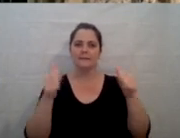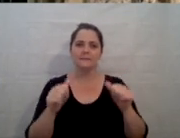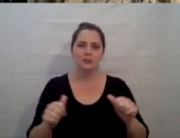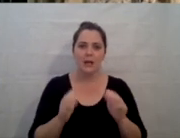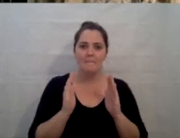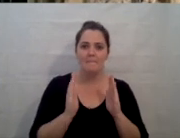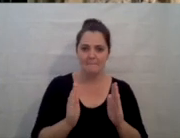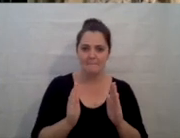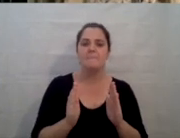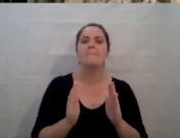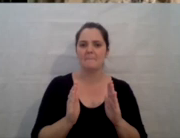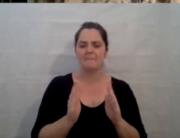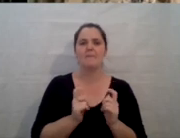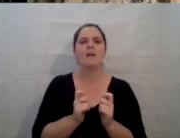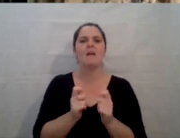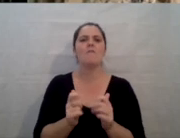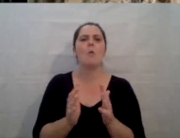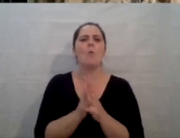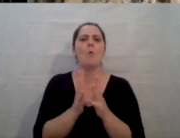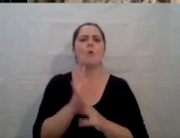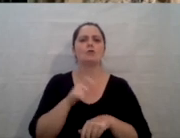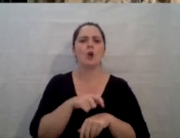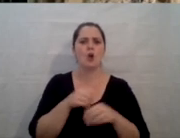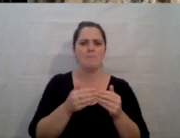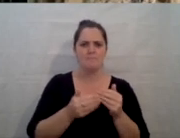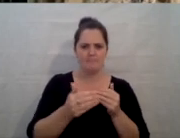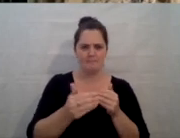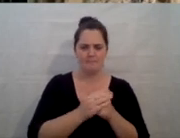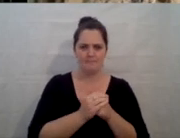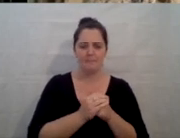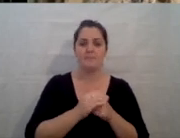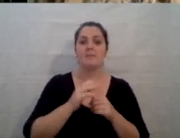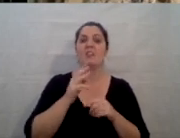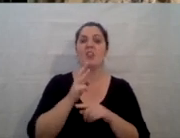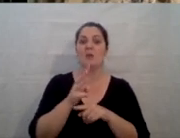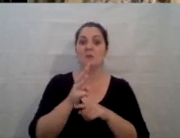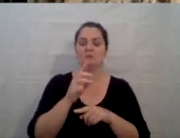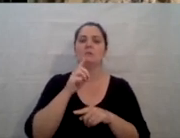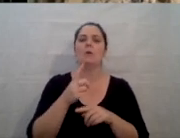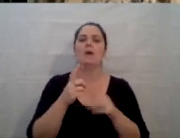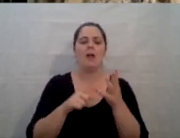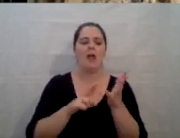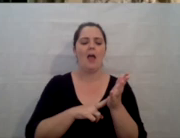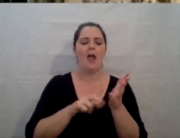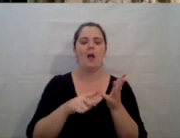And then the final session in a couple of weeks’ time, Unruly Bodies, we're going to talk about contemporary life drawing and the way the body